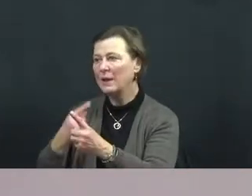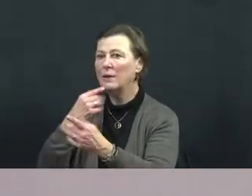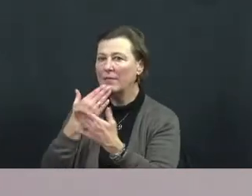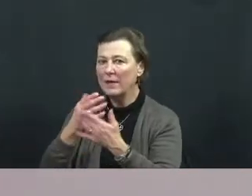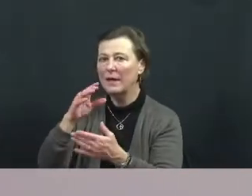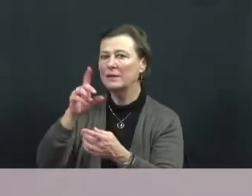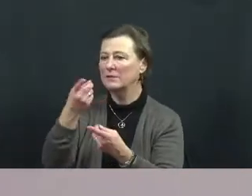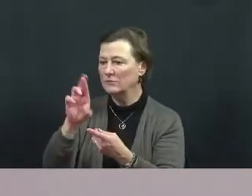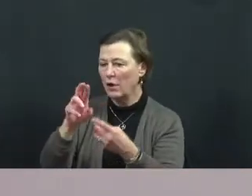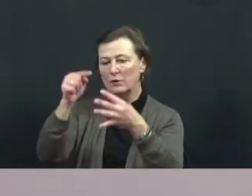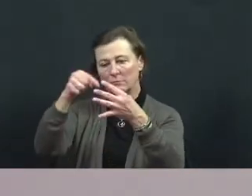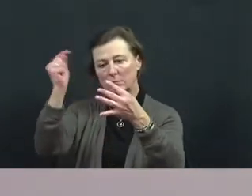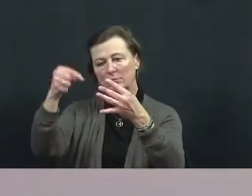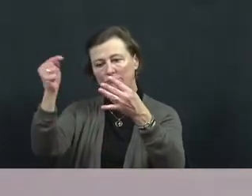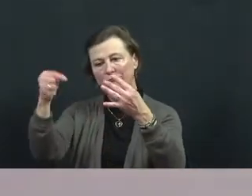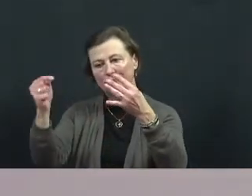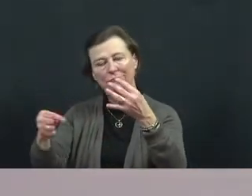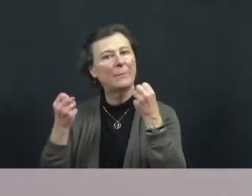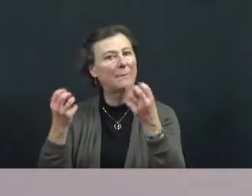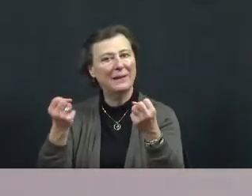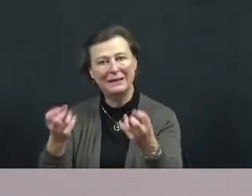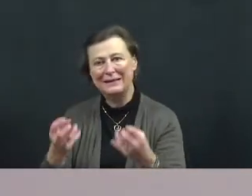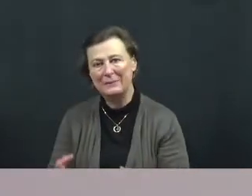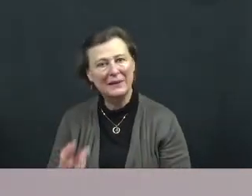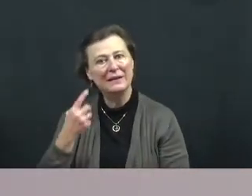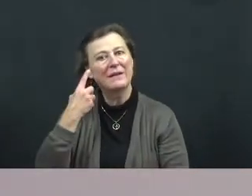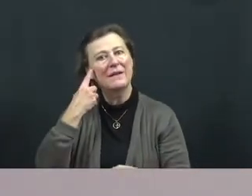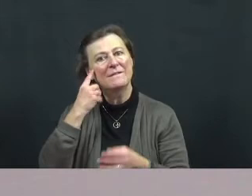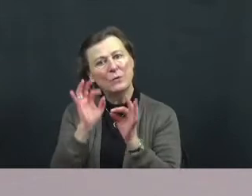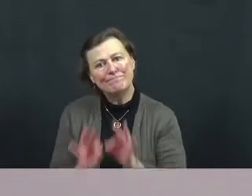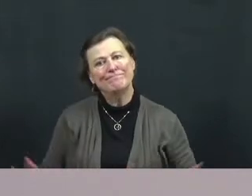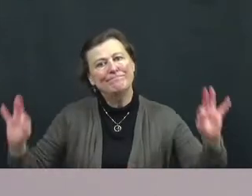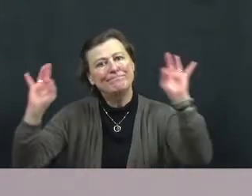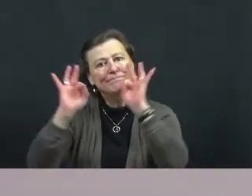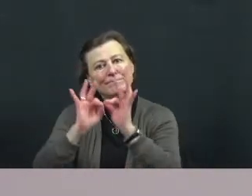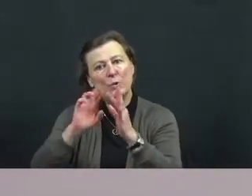Fowler-Hoffman for the vital roles they played in my education.